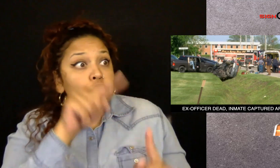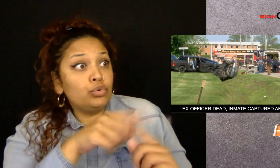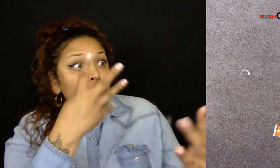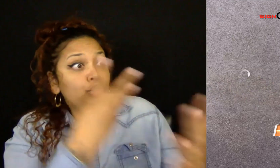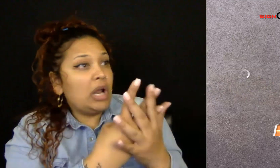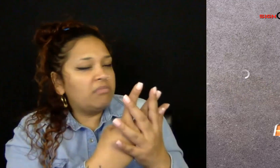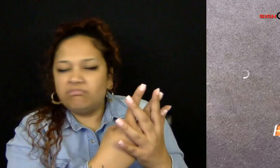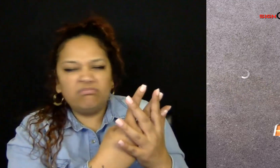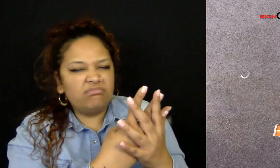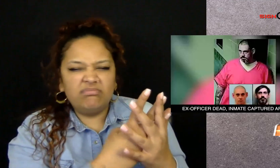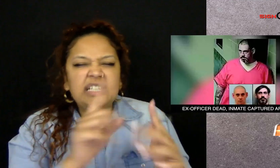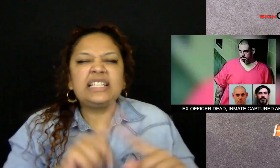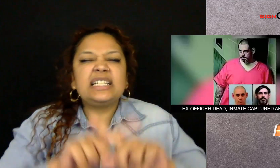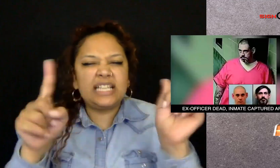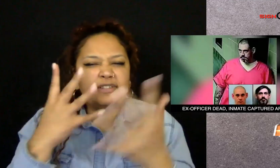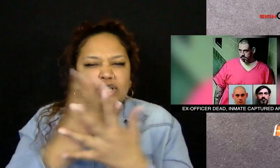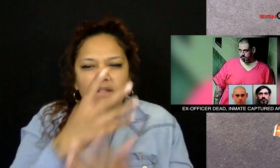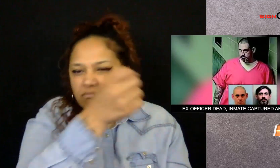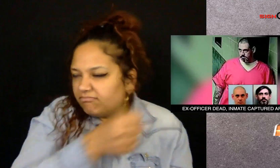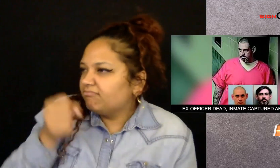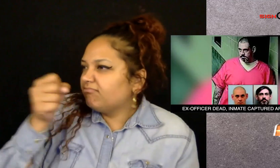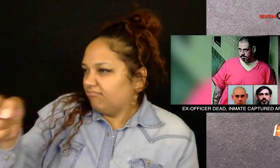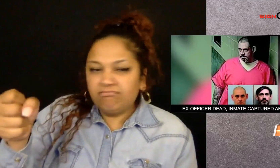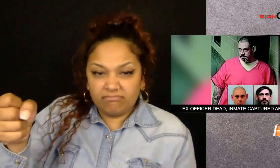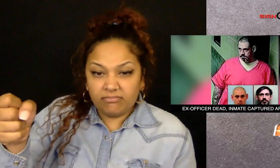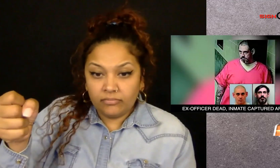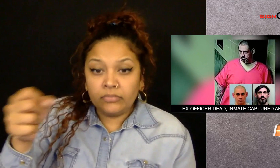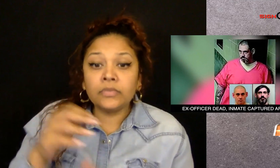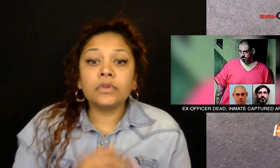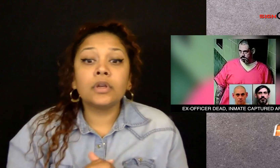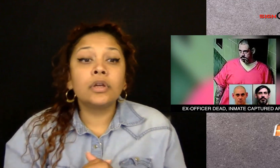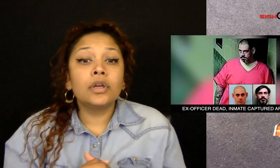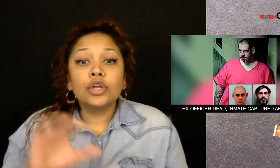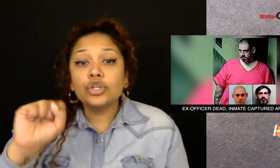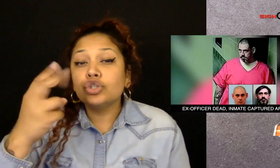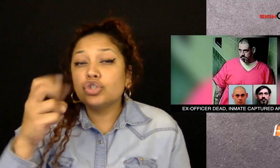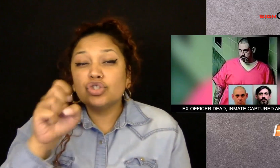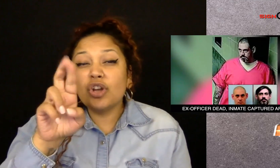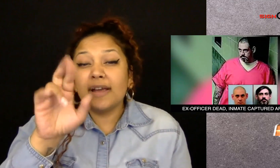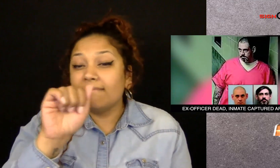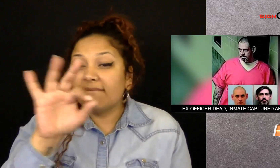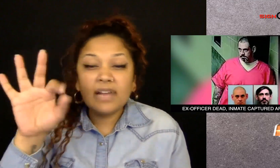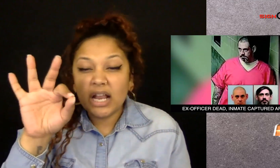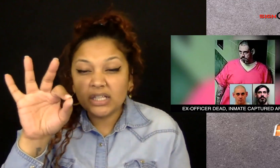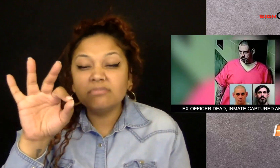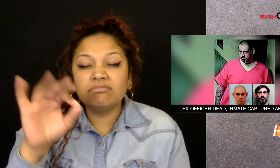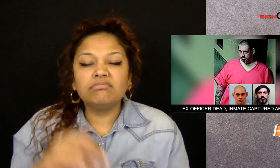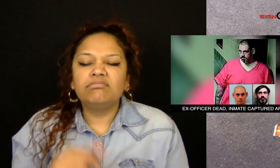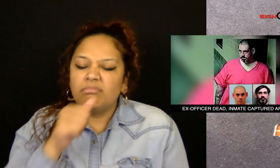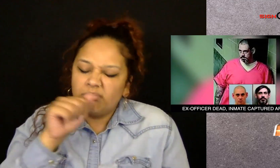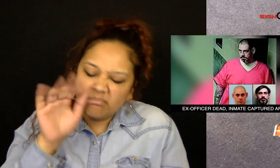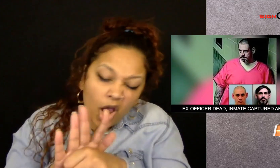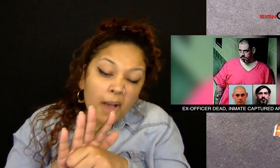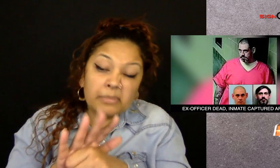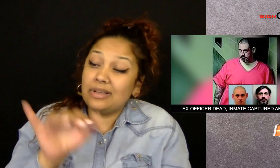do it authorities say Casey will be brought back to Alabama but taken to a different facility